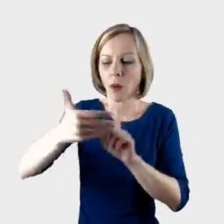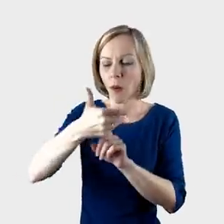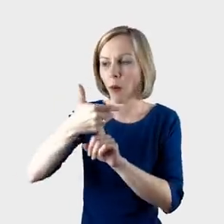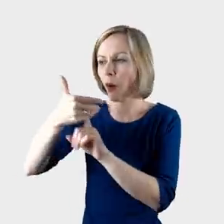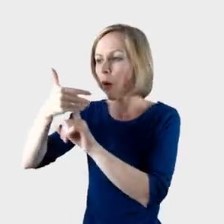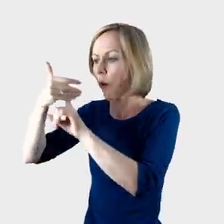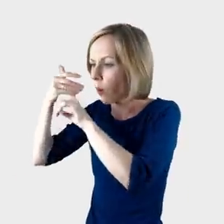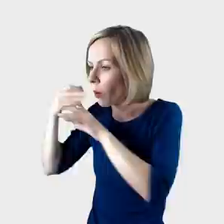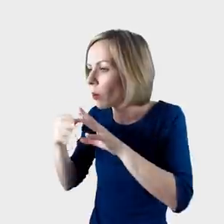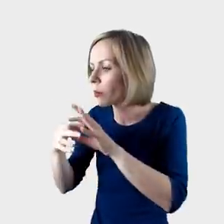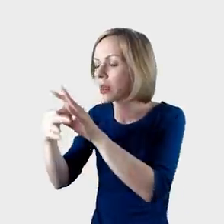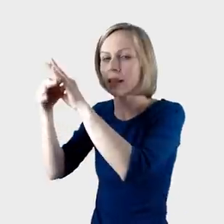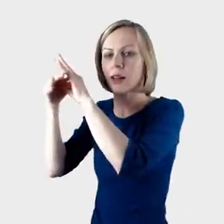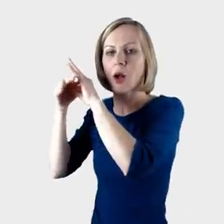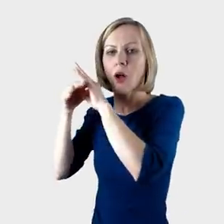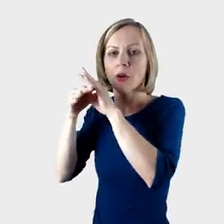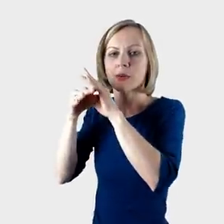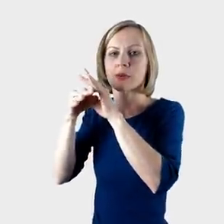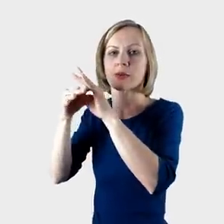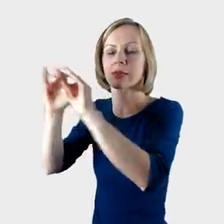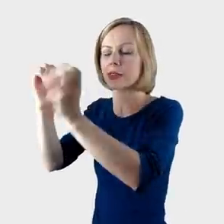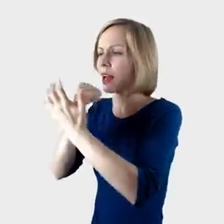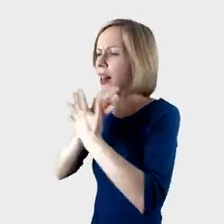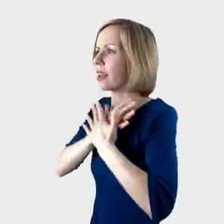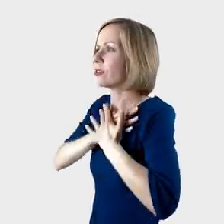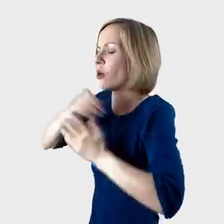Hold me close